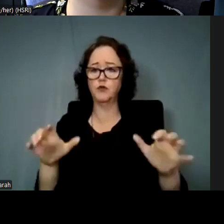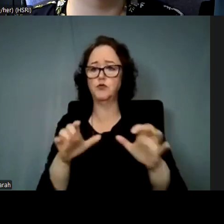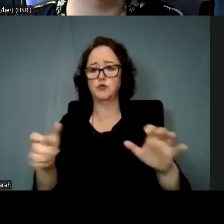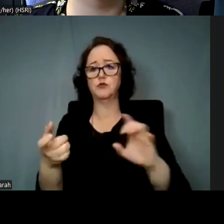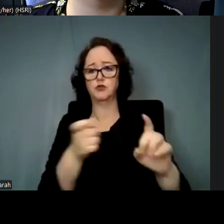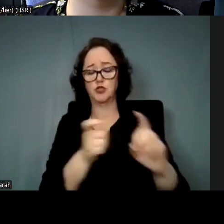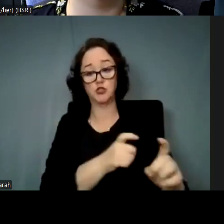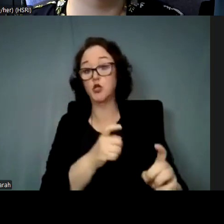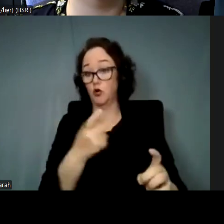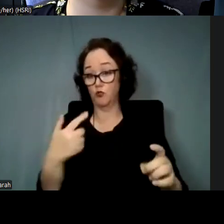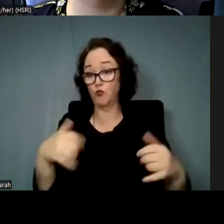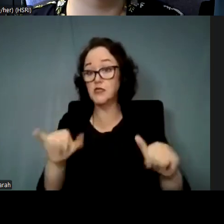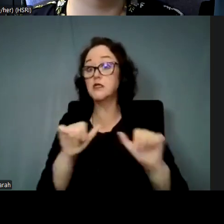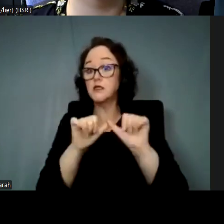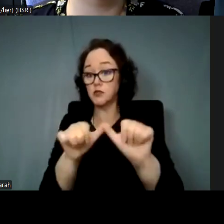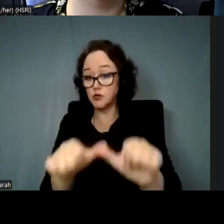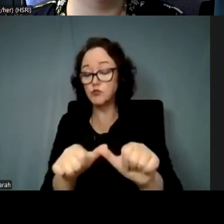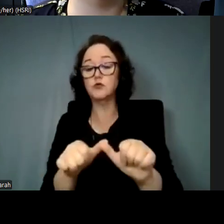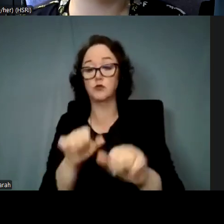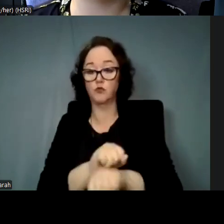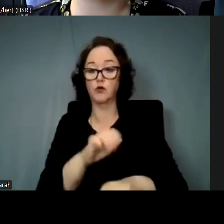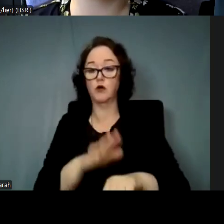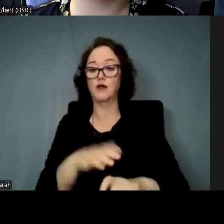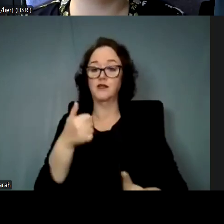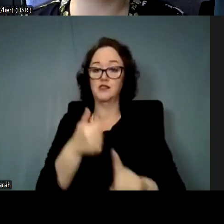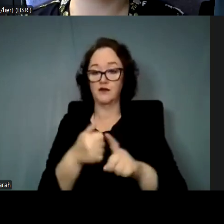state Medicaid office. We meet them several times a month to